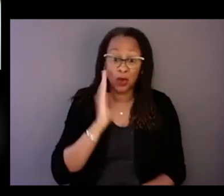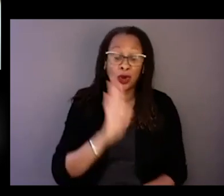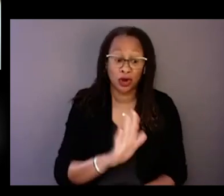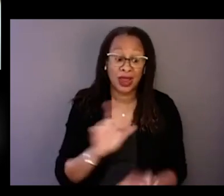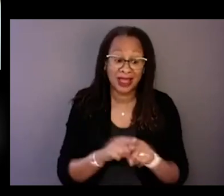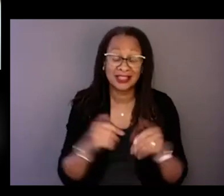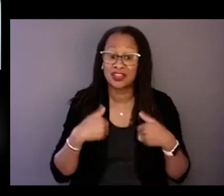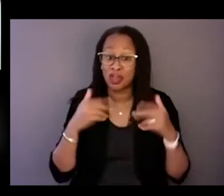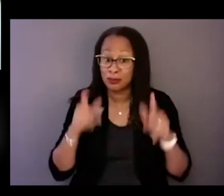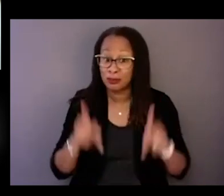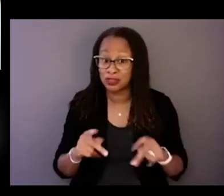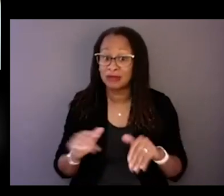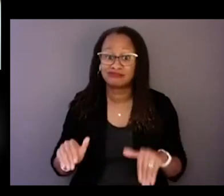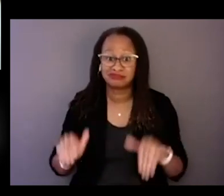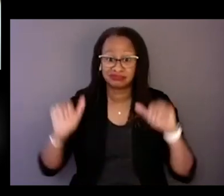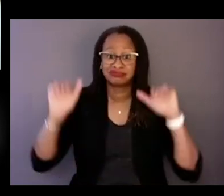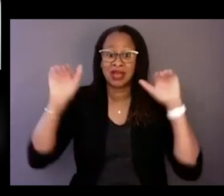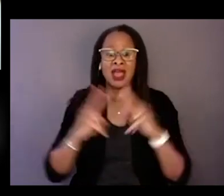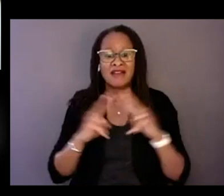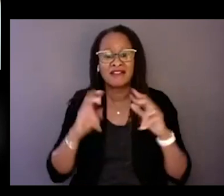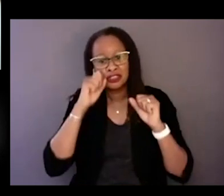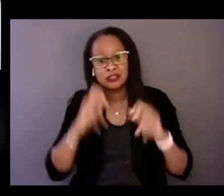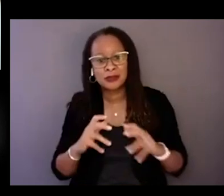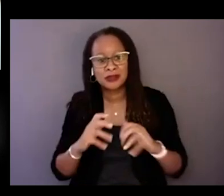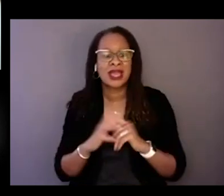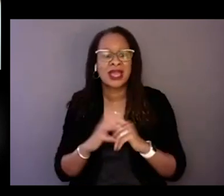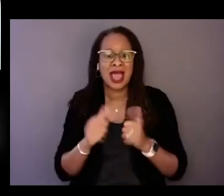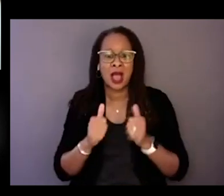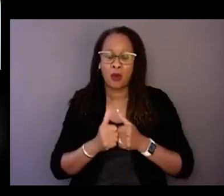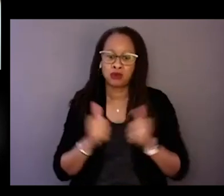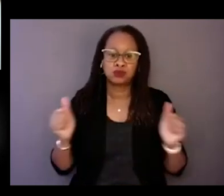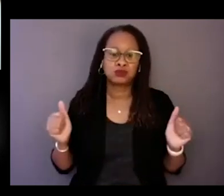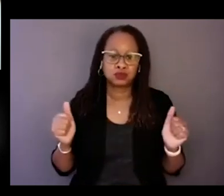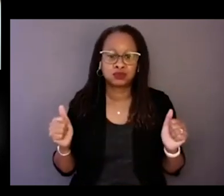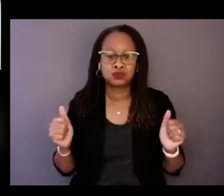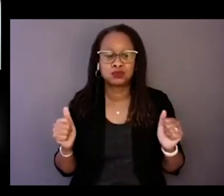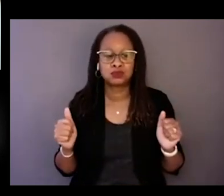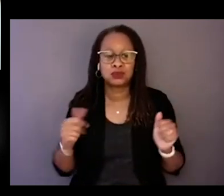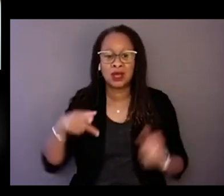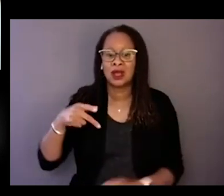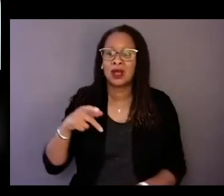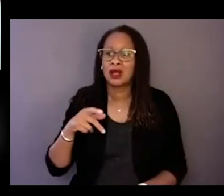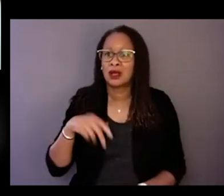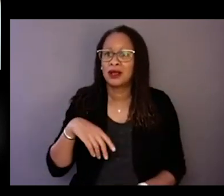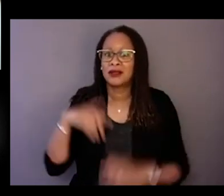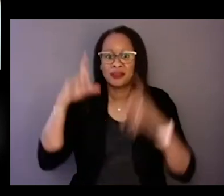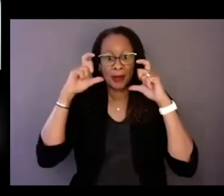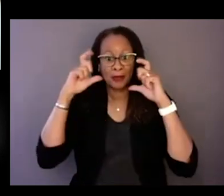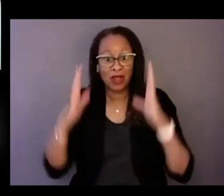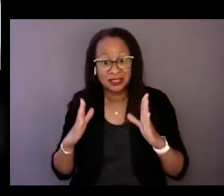But then I also was very surprised how candid the paparazzi guy is whose truck